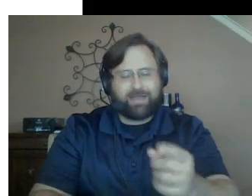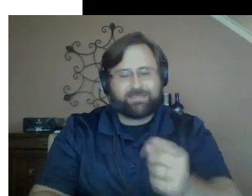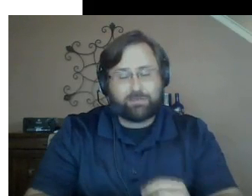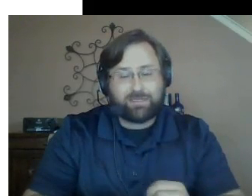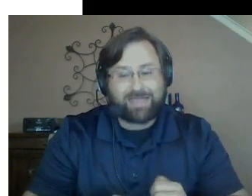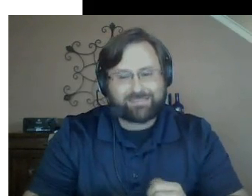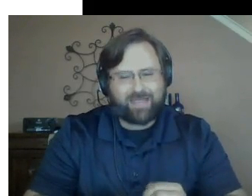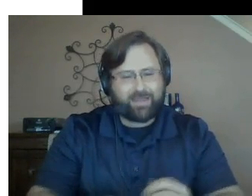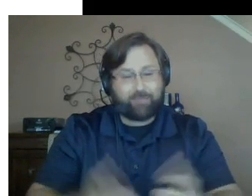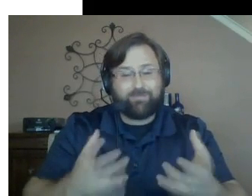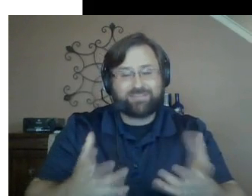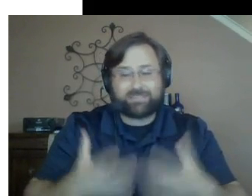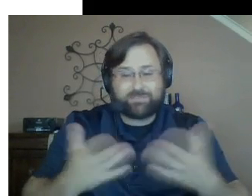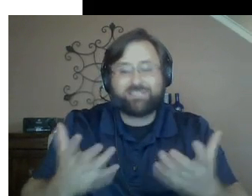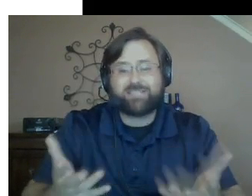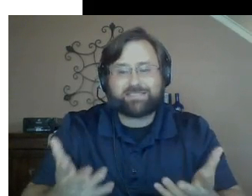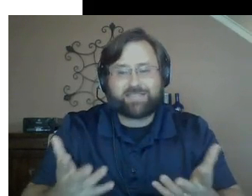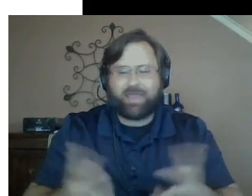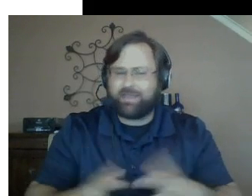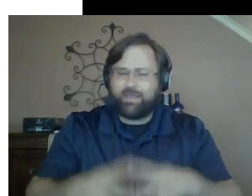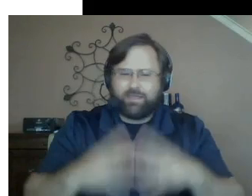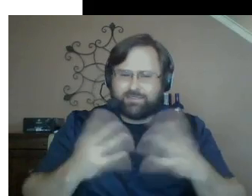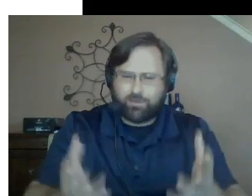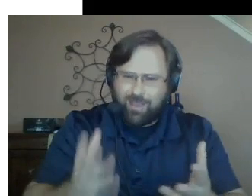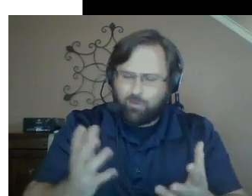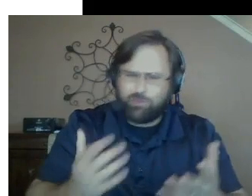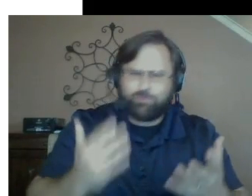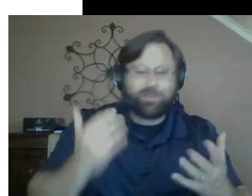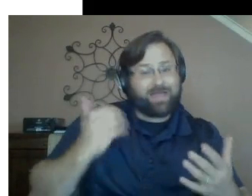last night i'm emphasizing it was just last night so I wouldn't put last